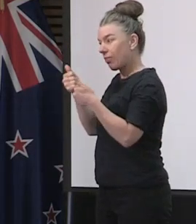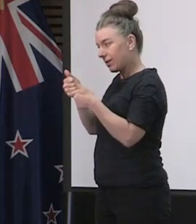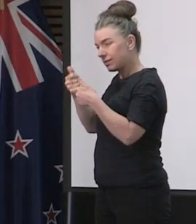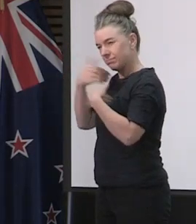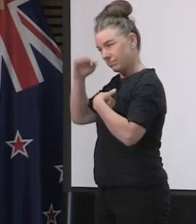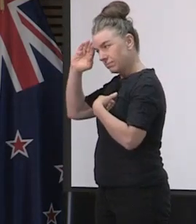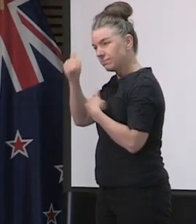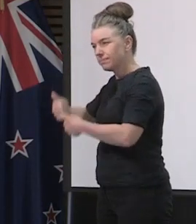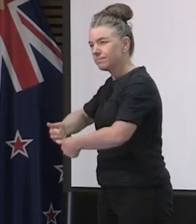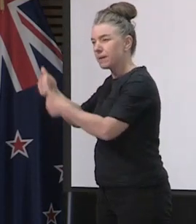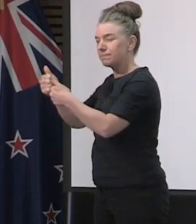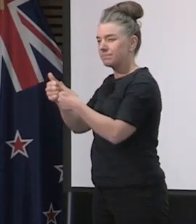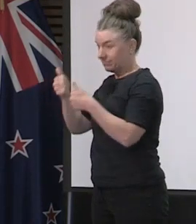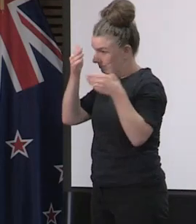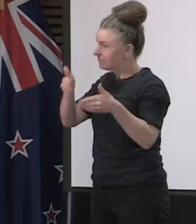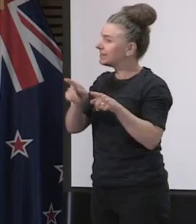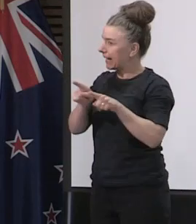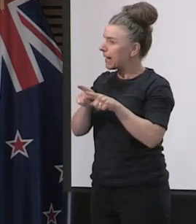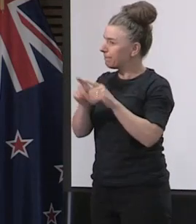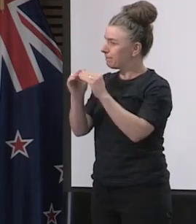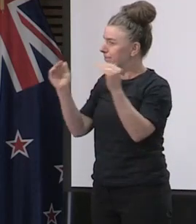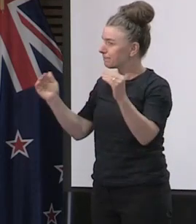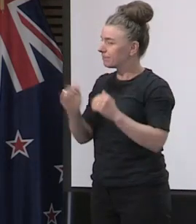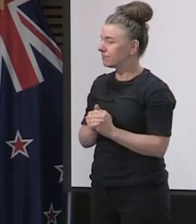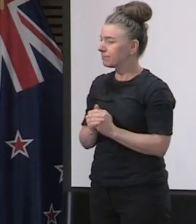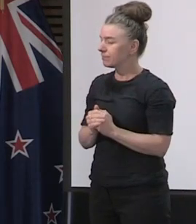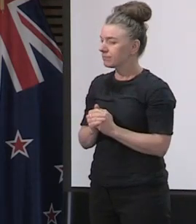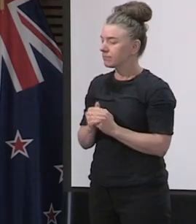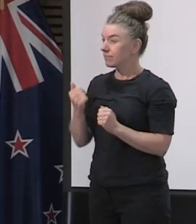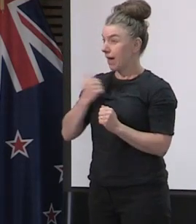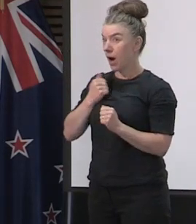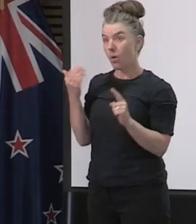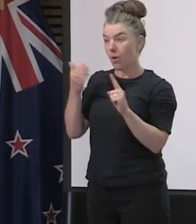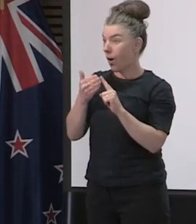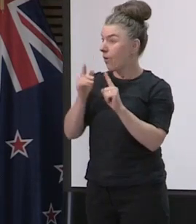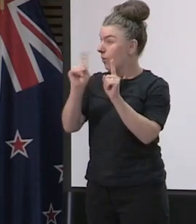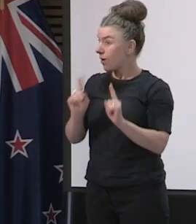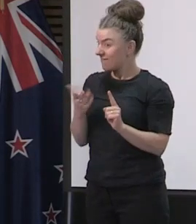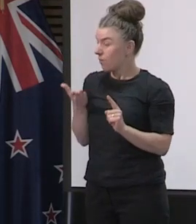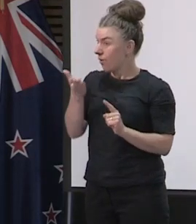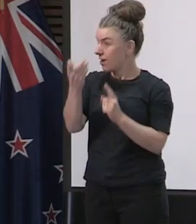economic rebuild as we brought to our health response. To start that phase, we need to